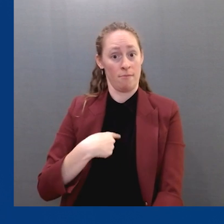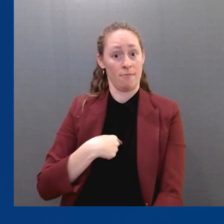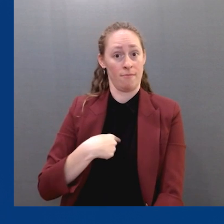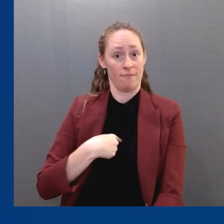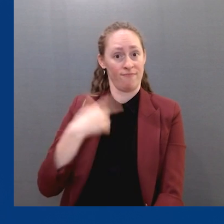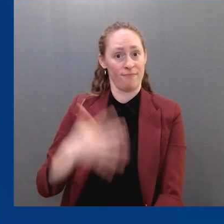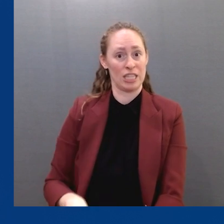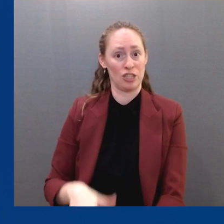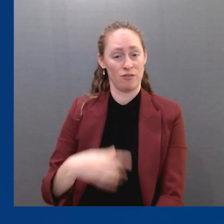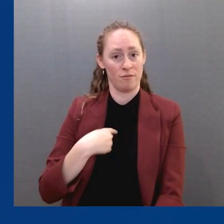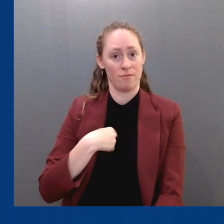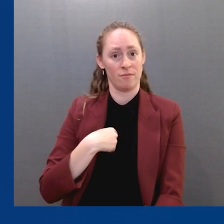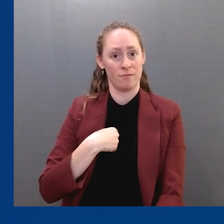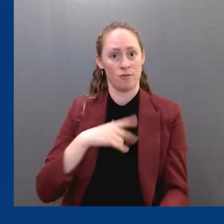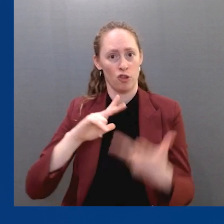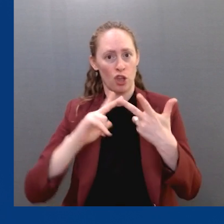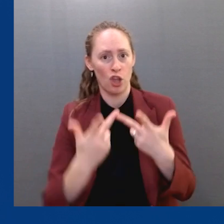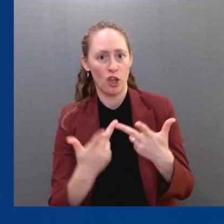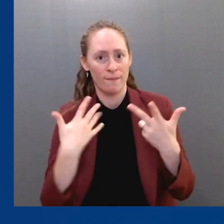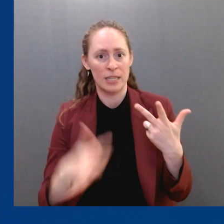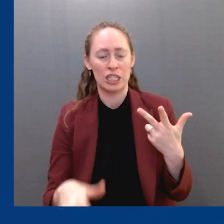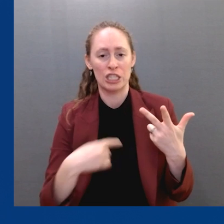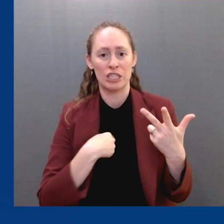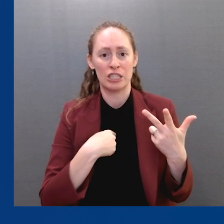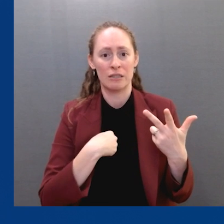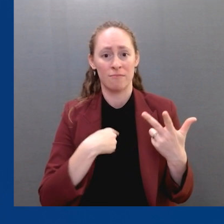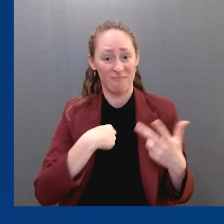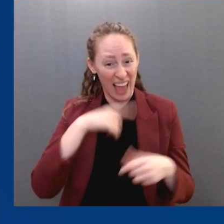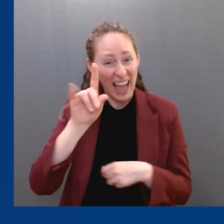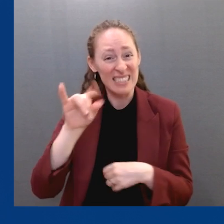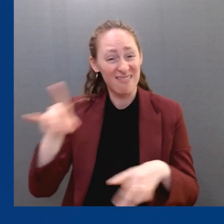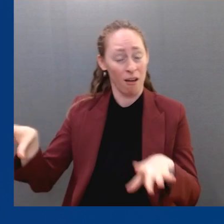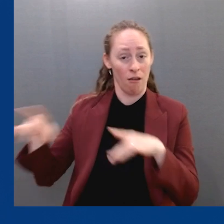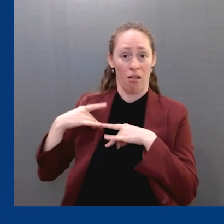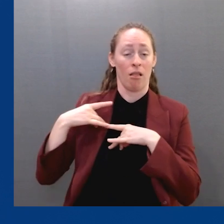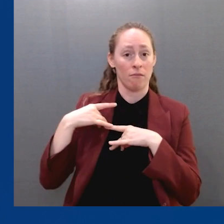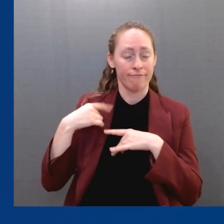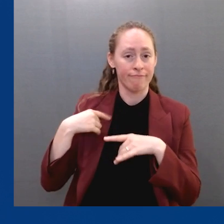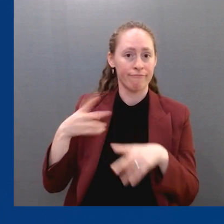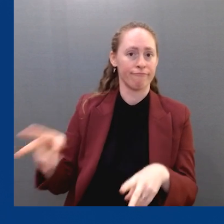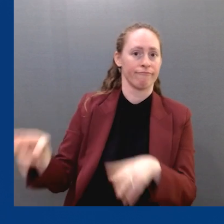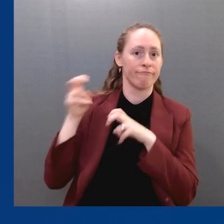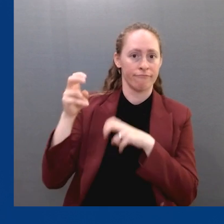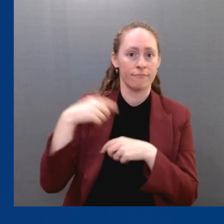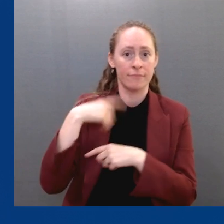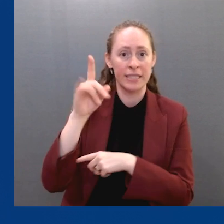when we get the next round of having vaccines available months later,